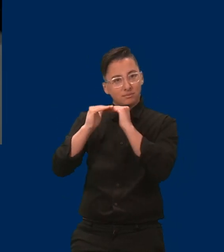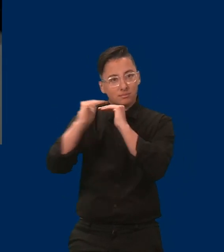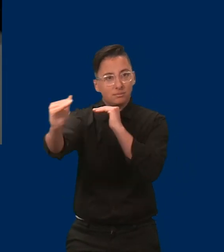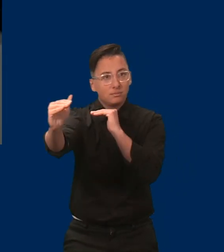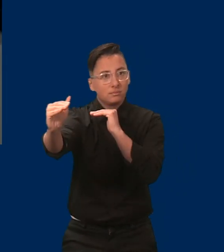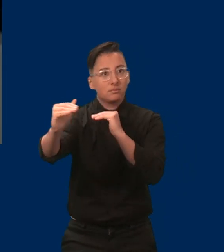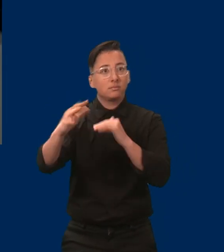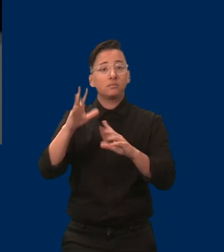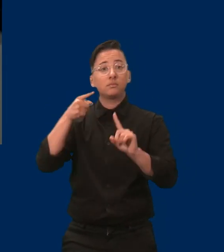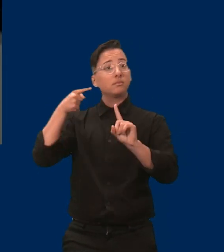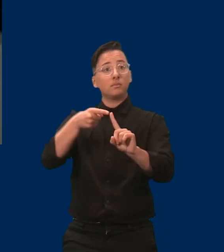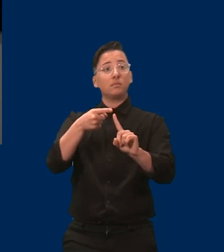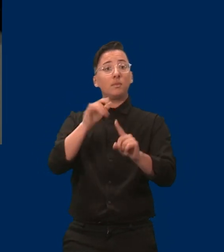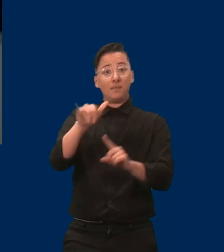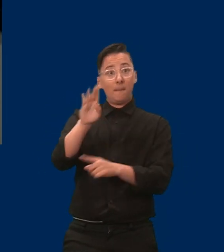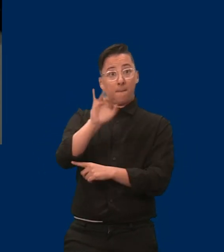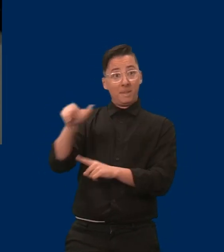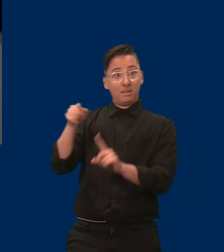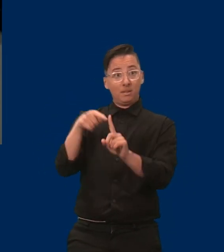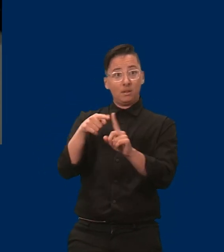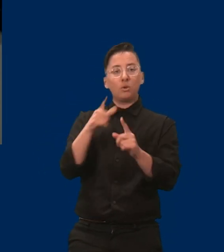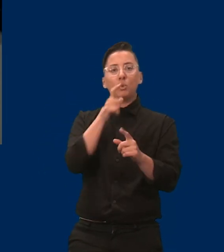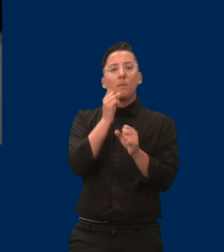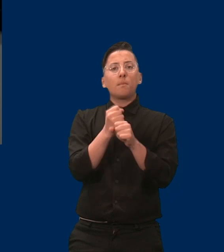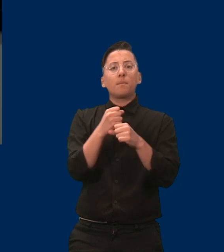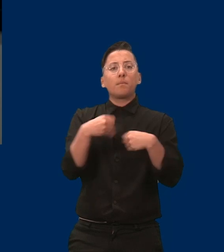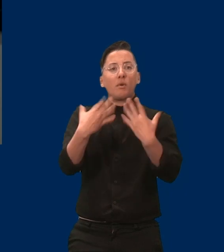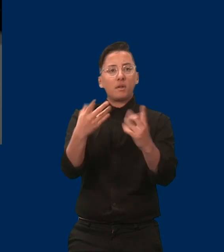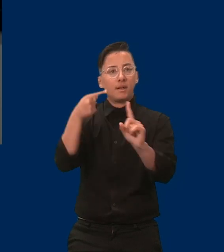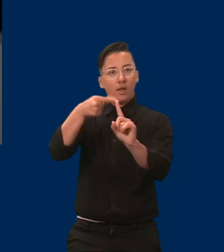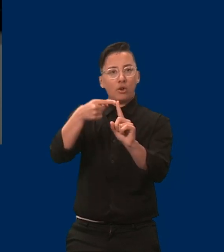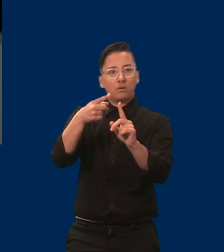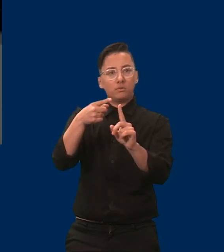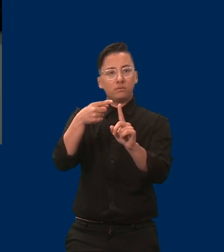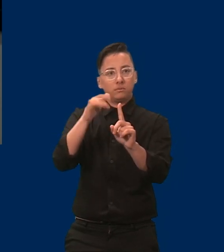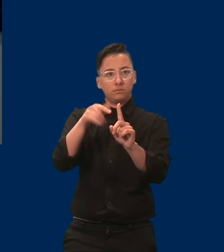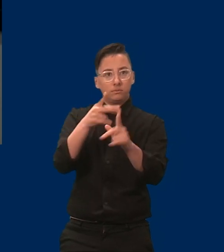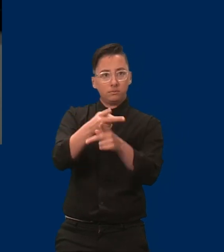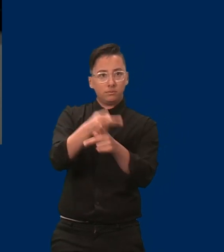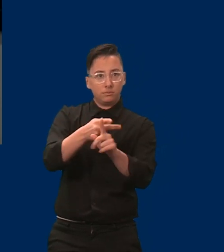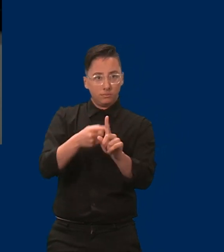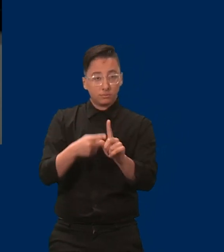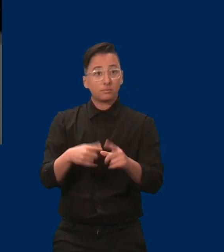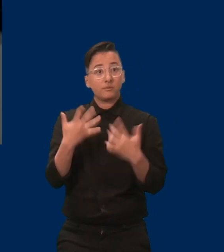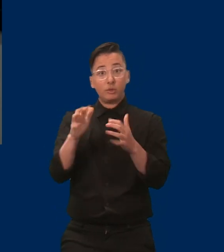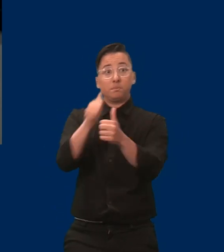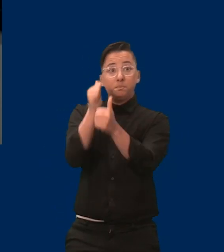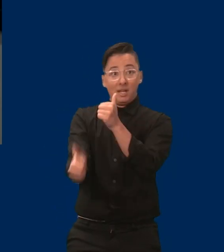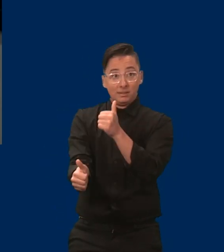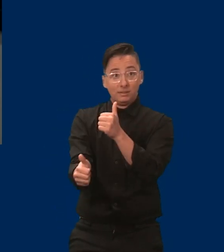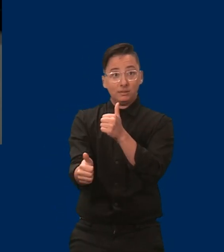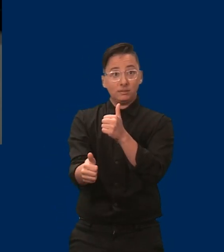about caregivers, right? Then we can start having the discussion about what's next regarding services and supports,